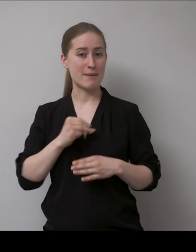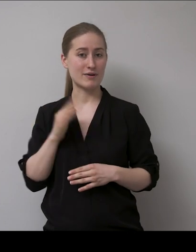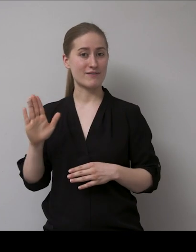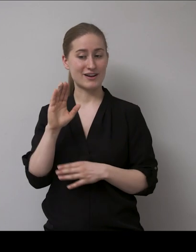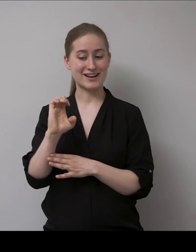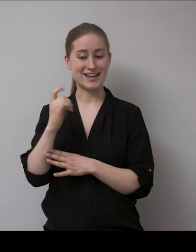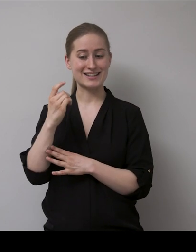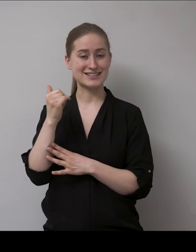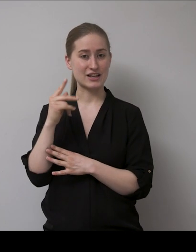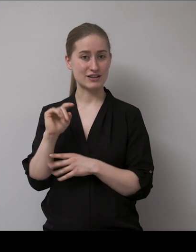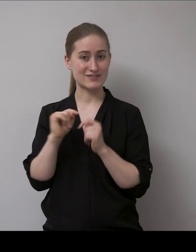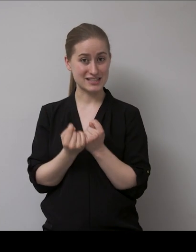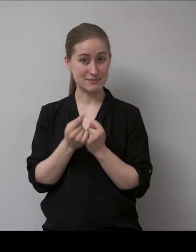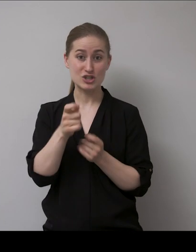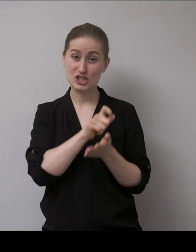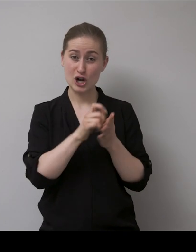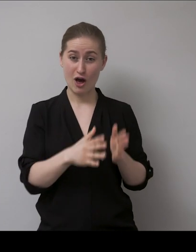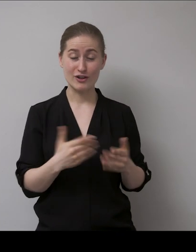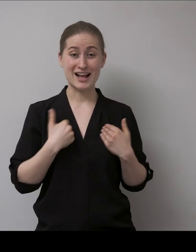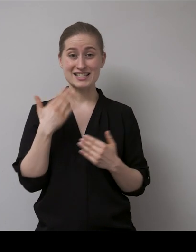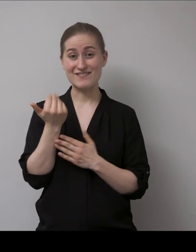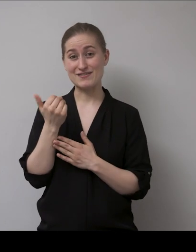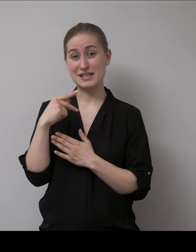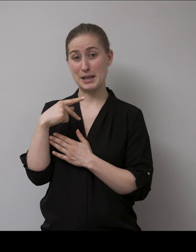she holds 15 patents, and is also a council member